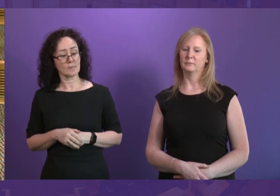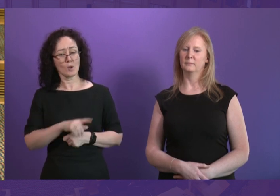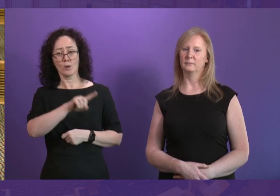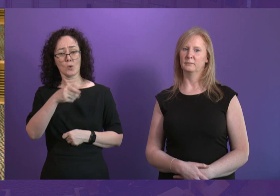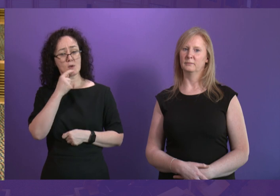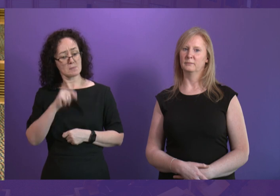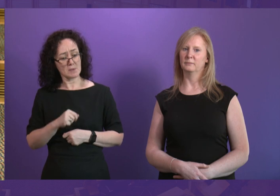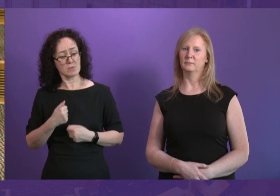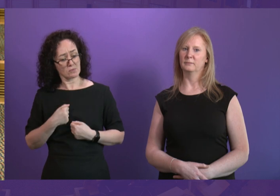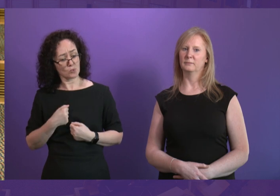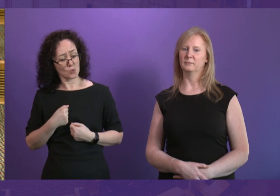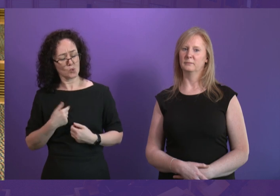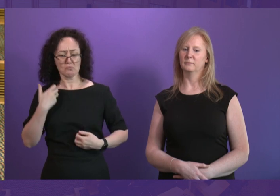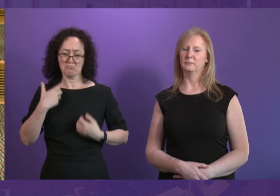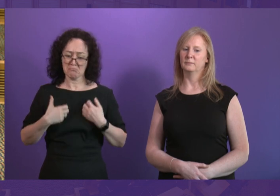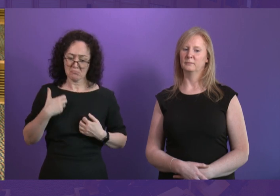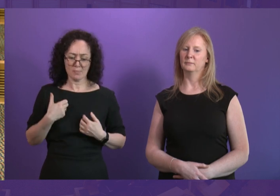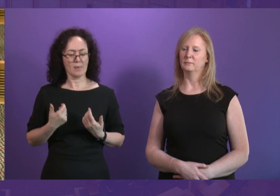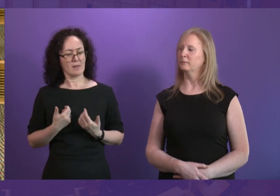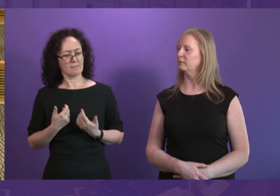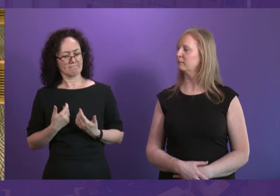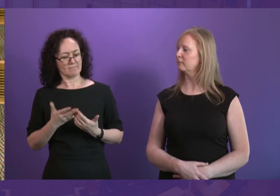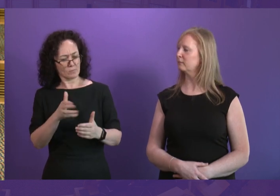because they thought that the recast prize better reflected the work that they were doing.